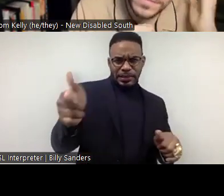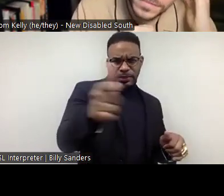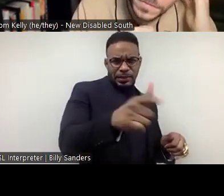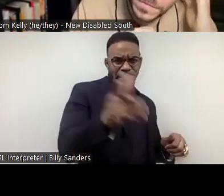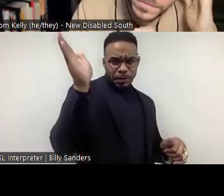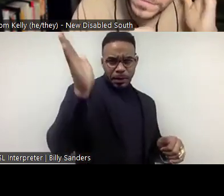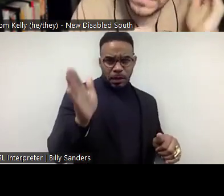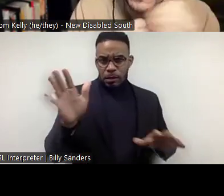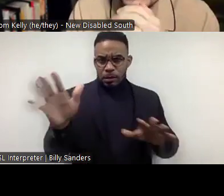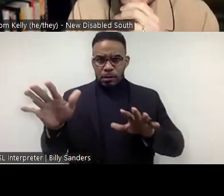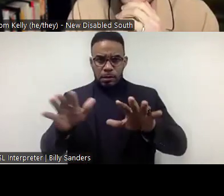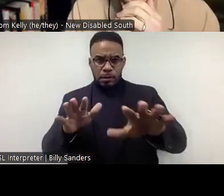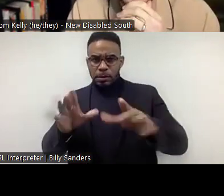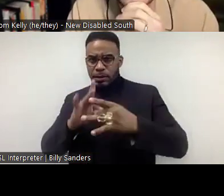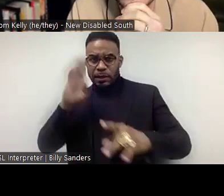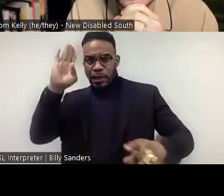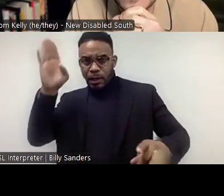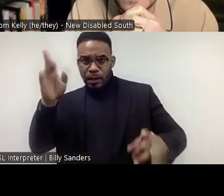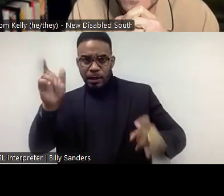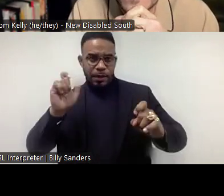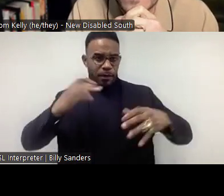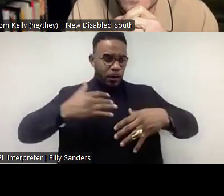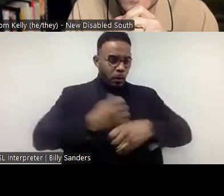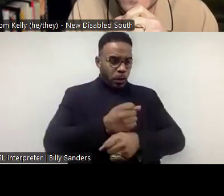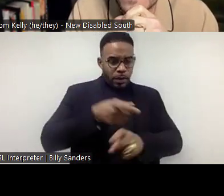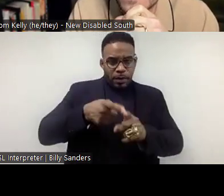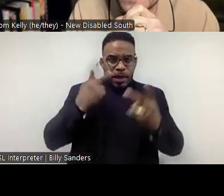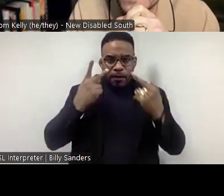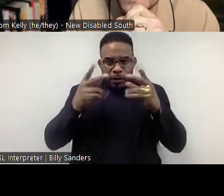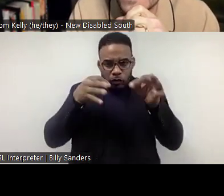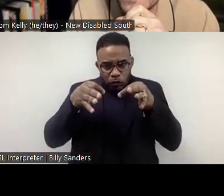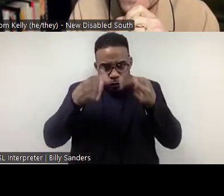So I'm going to ask each of our speakers to say hello and